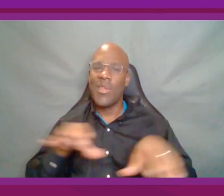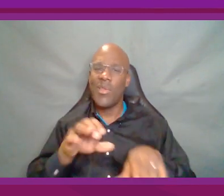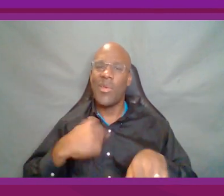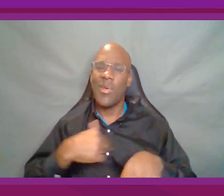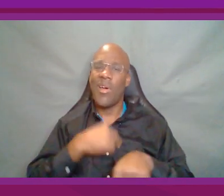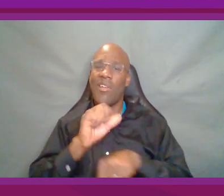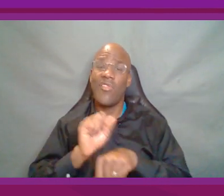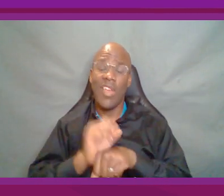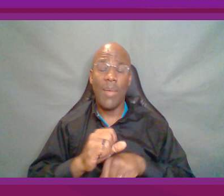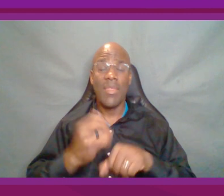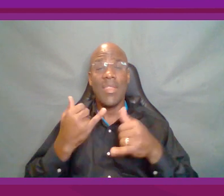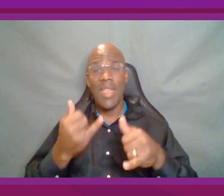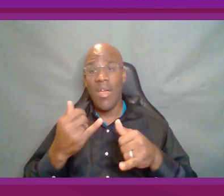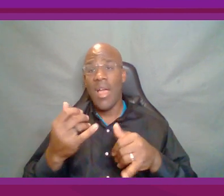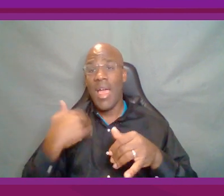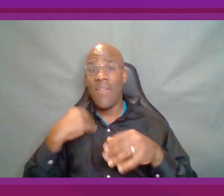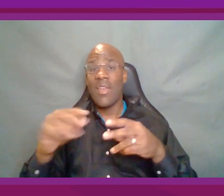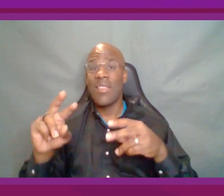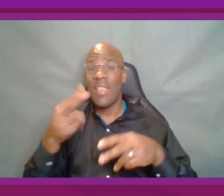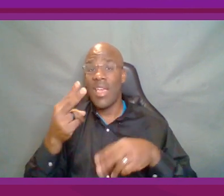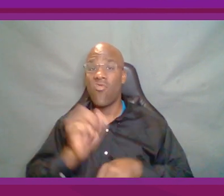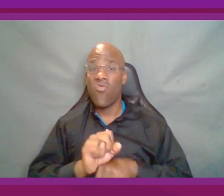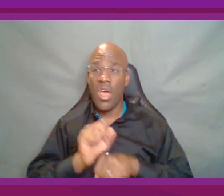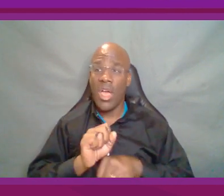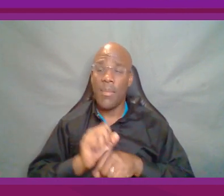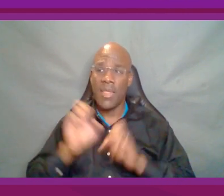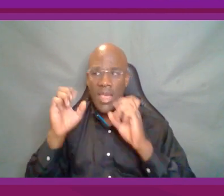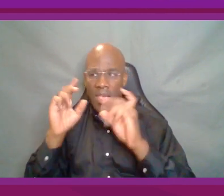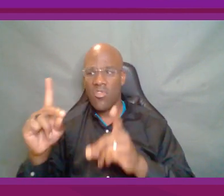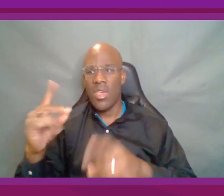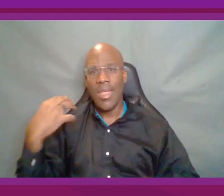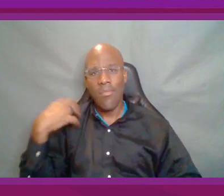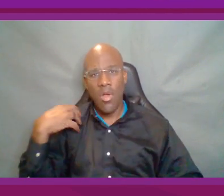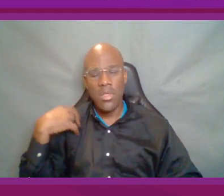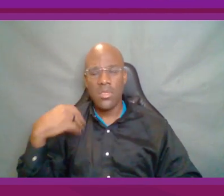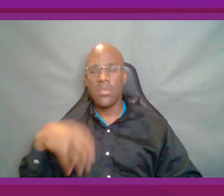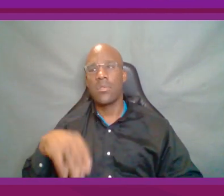exhaustion of how to do another full-time job of educating not only our employers but the world